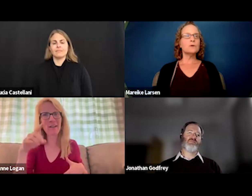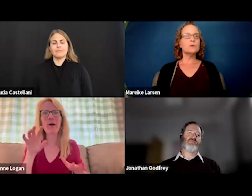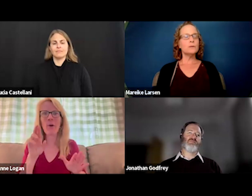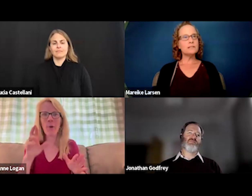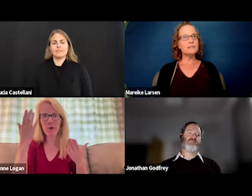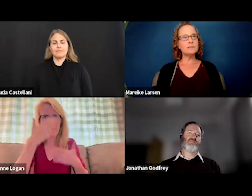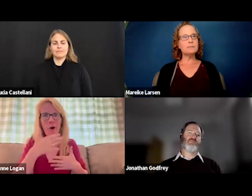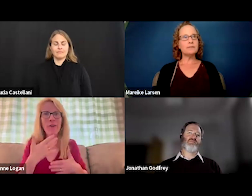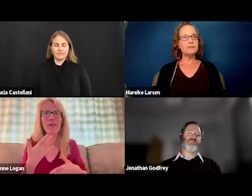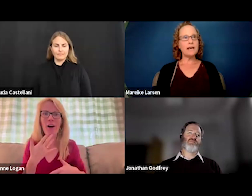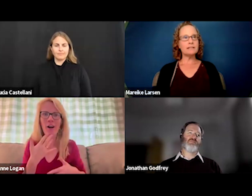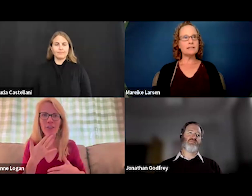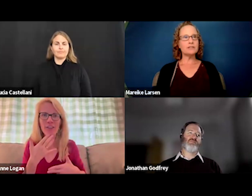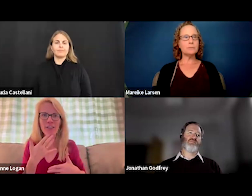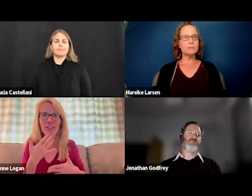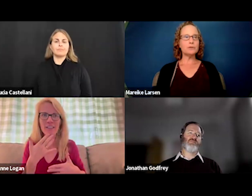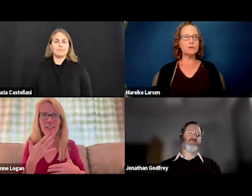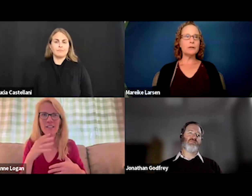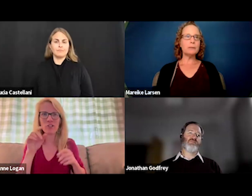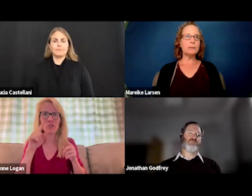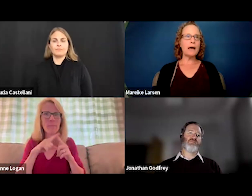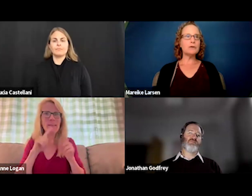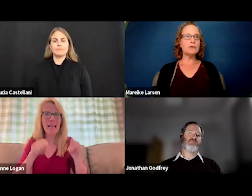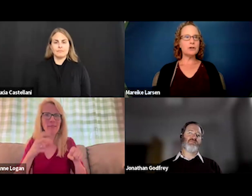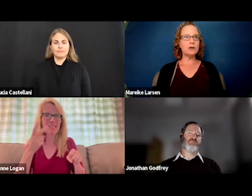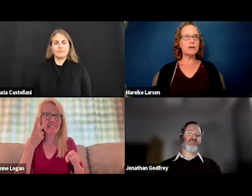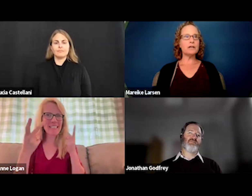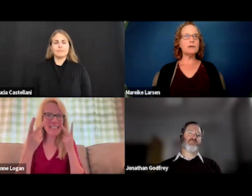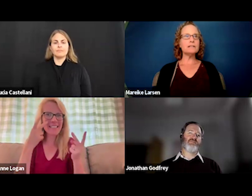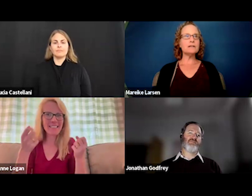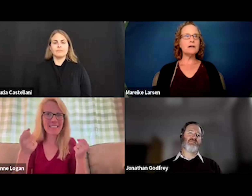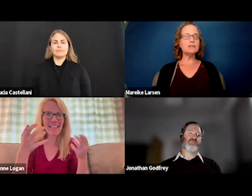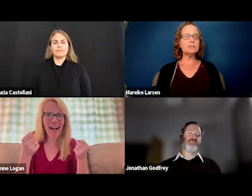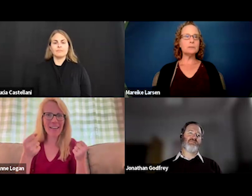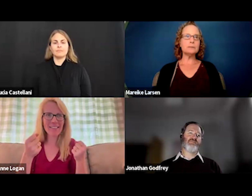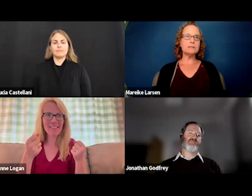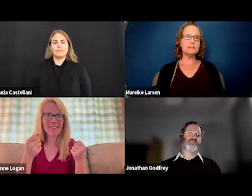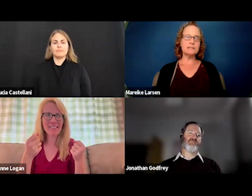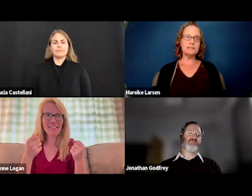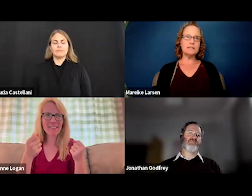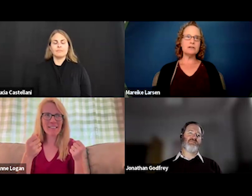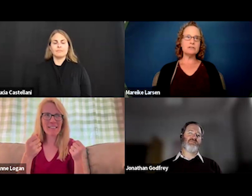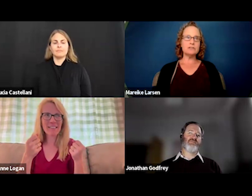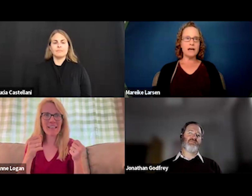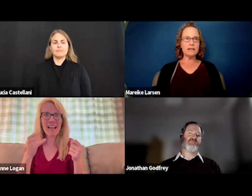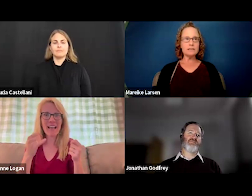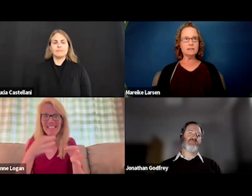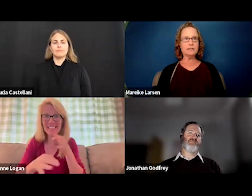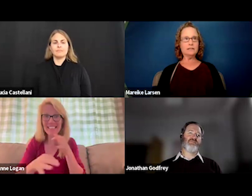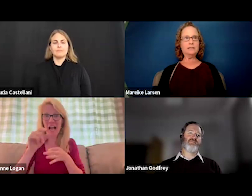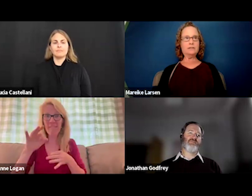We sometimes have to ask the interpreter to wear black or a dark contrast color to be able to see their signs clearly,